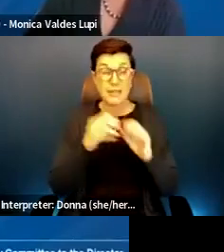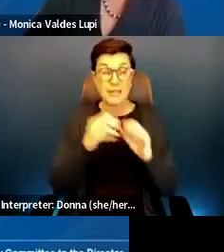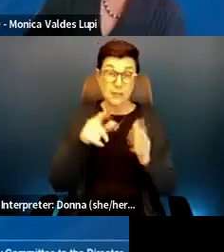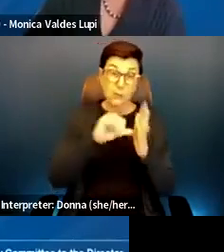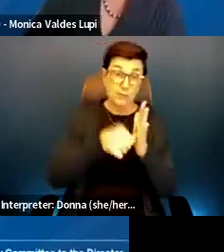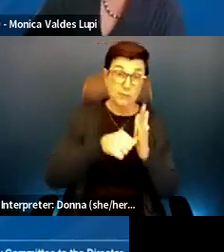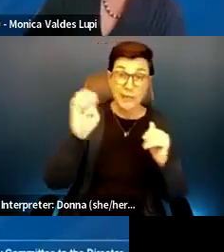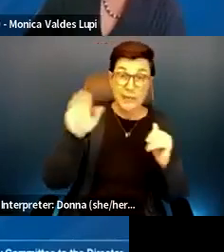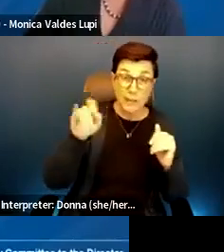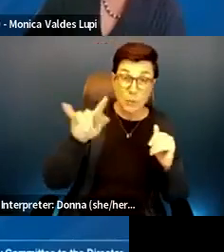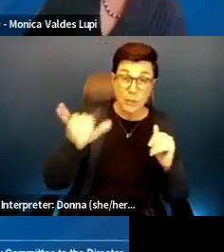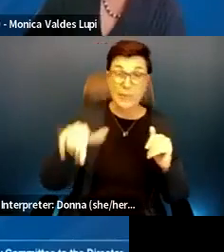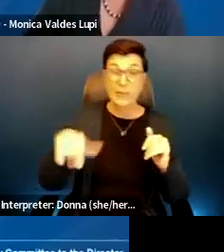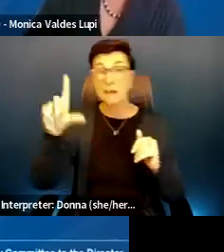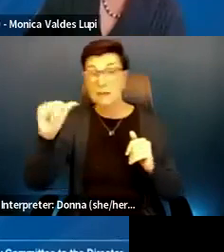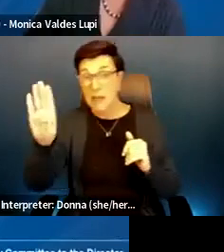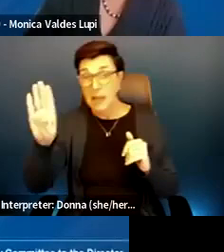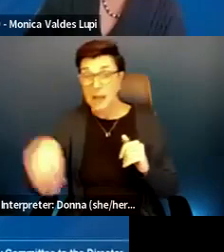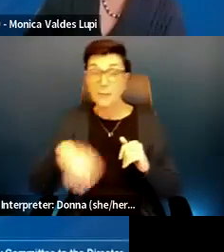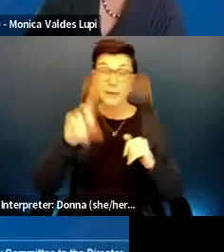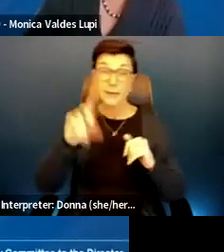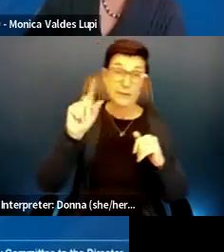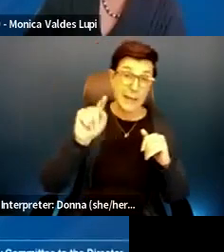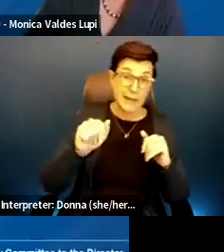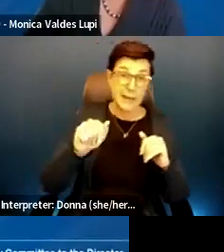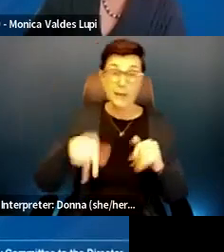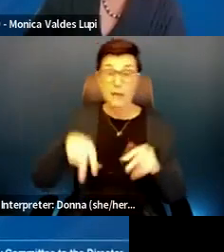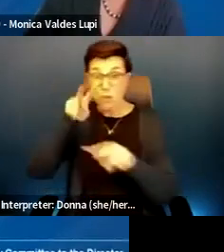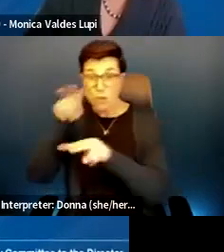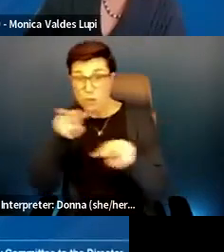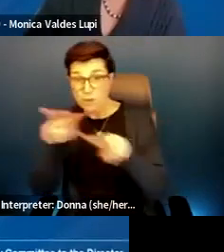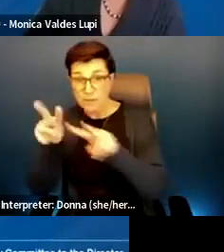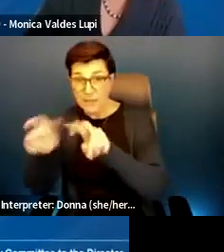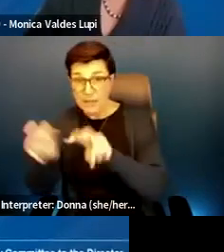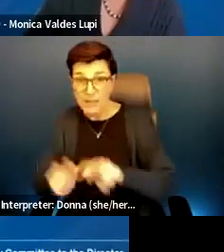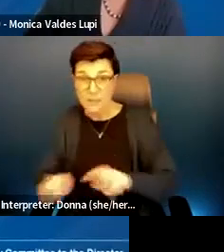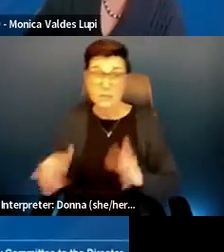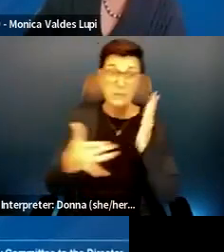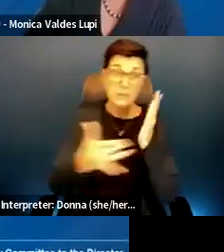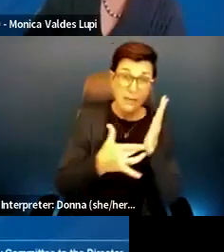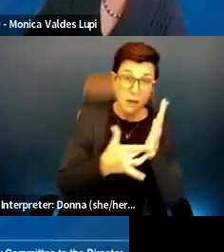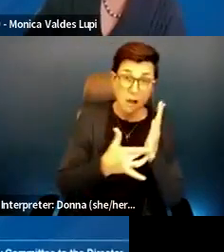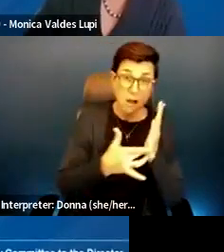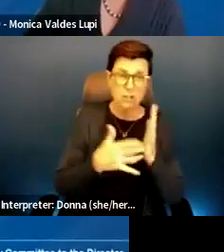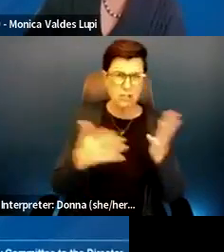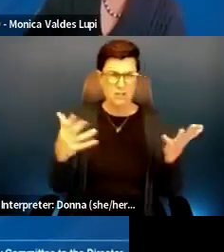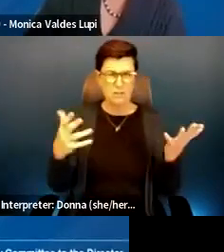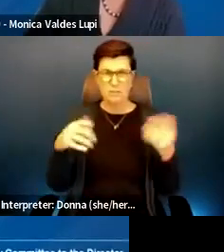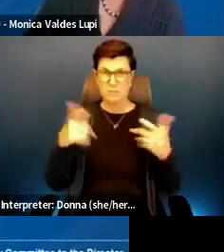you look at health data and surveillance and technology, these are cross-cutting kind of functions. Do they have any authority over the centers?